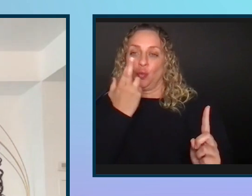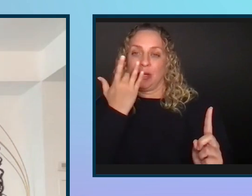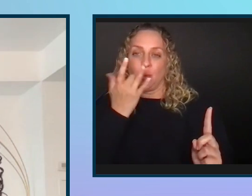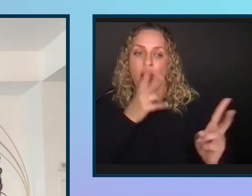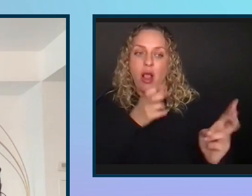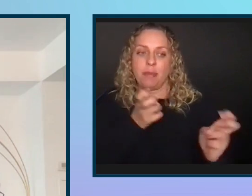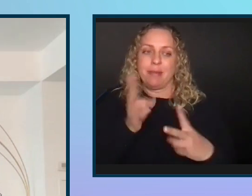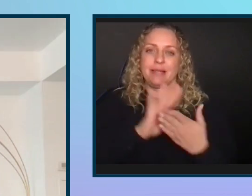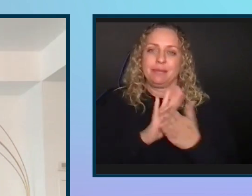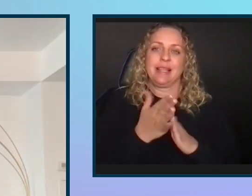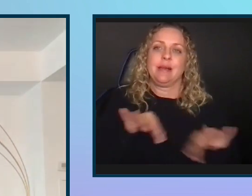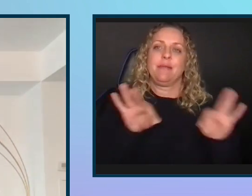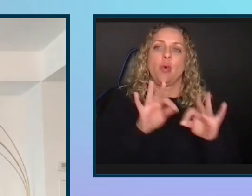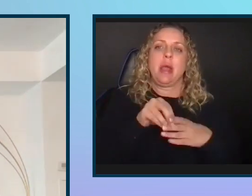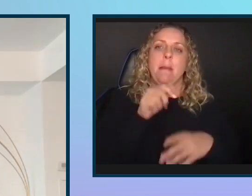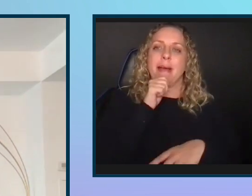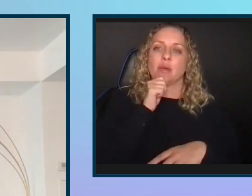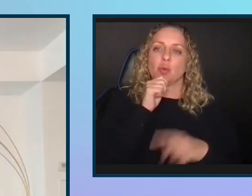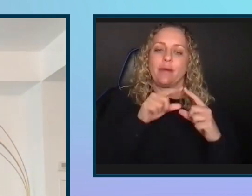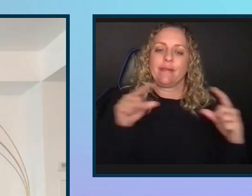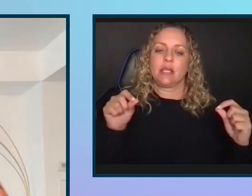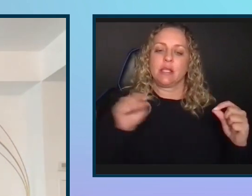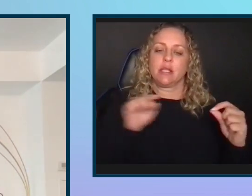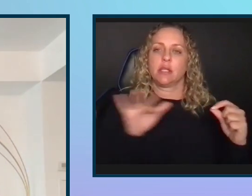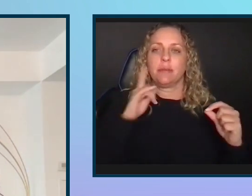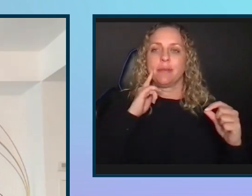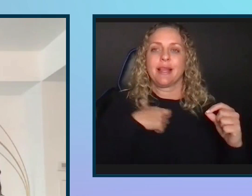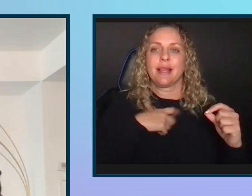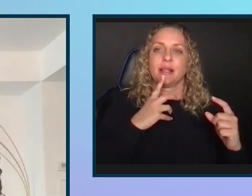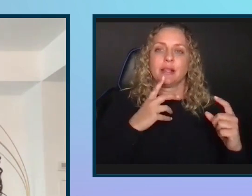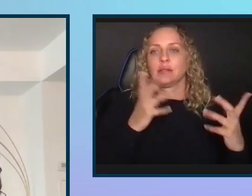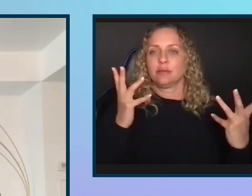becomes important in password fields is because, there are these wild requirements for passwords nowadays,